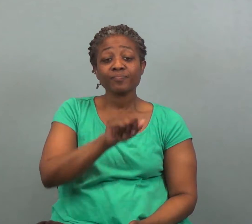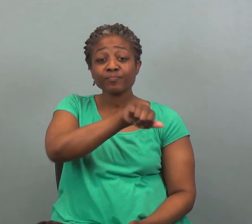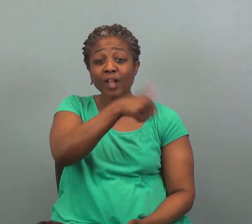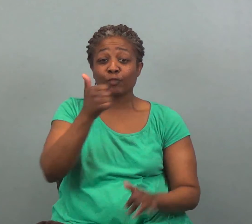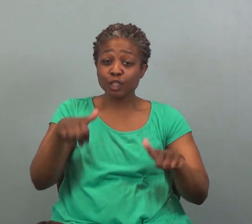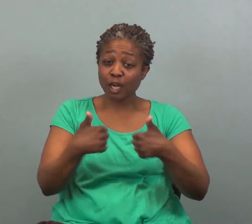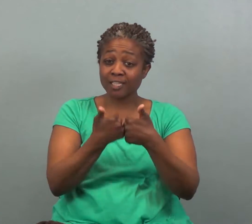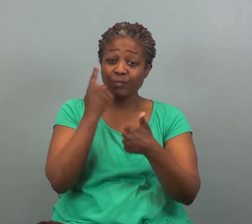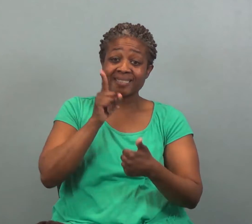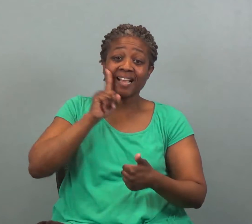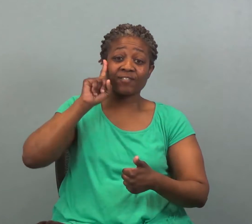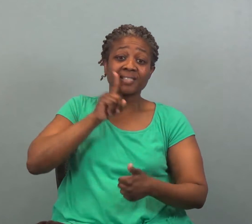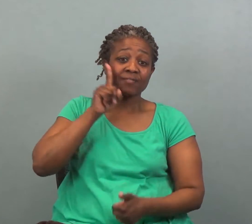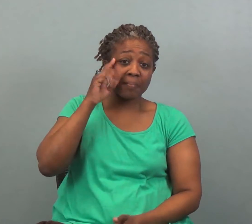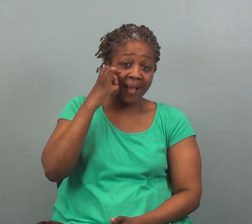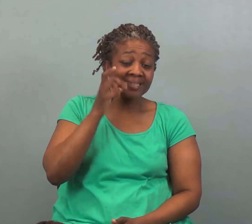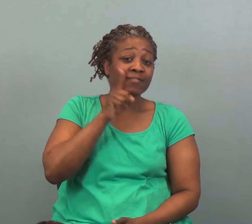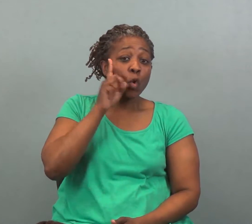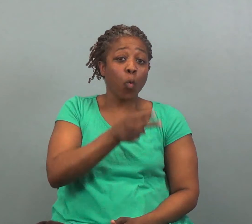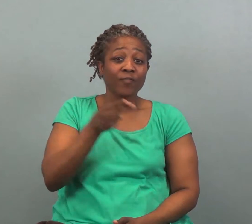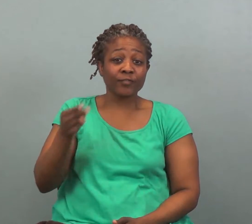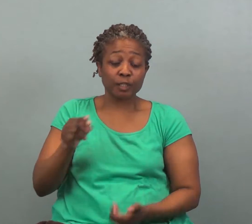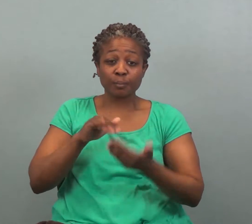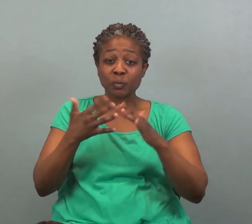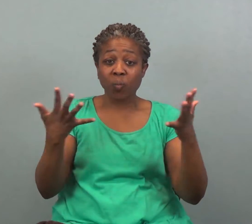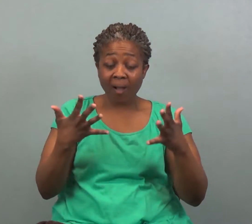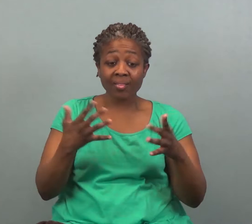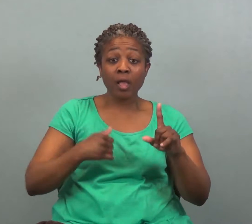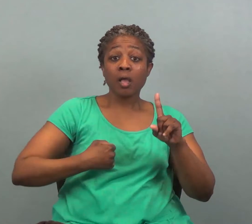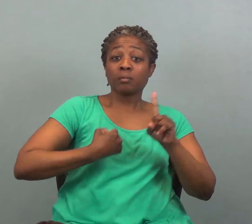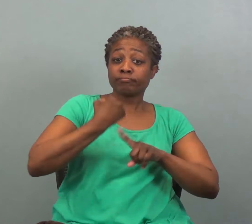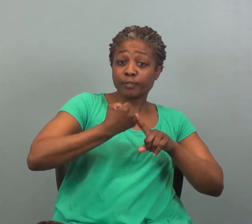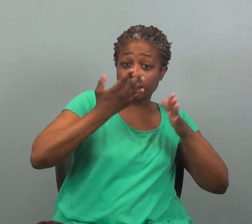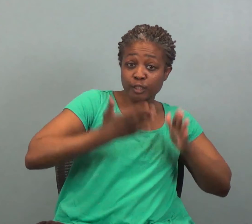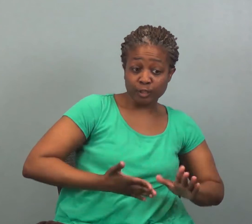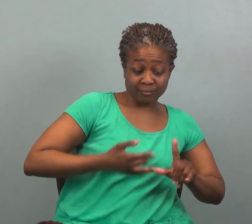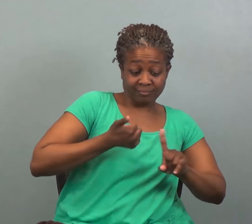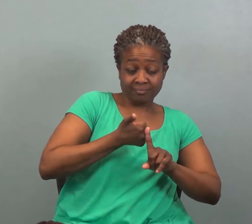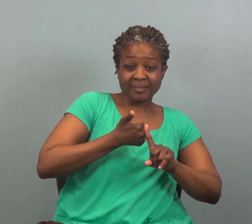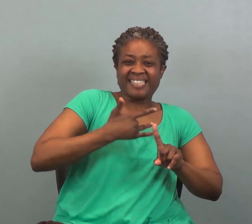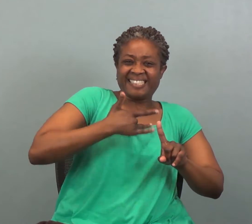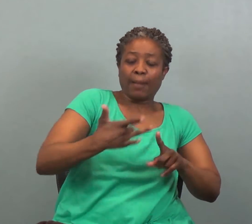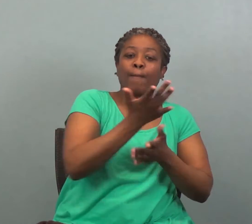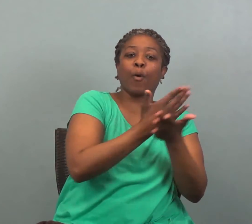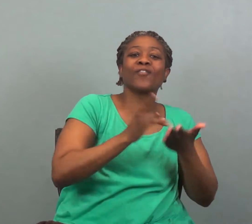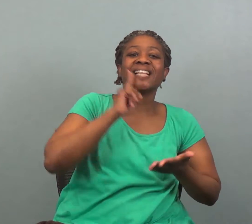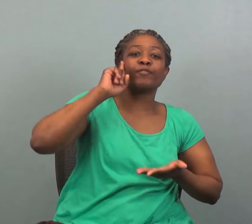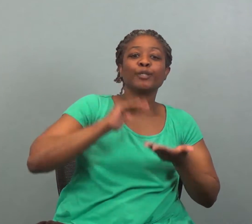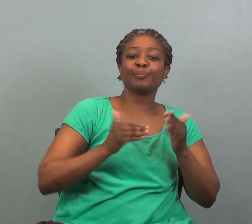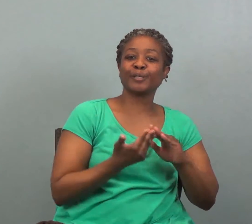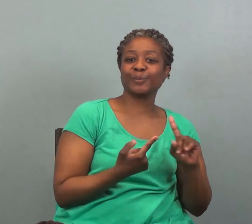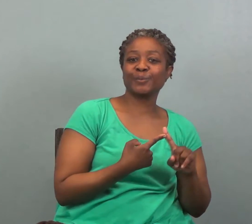Another challenge for the Deaf, DeafBlind and hard of hearing community is that their attacker is often